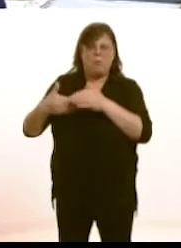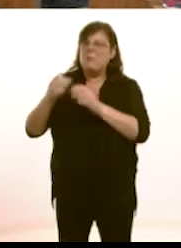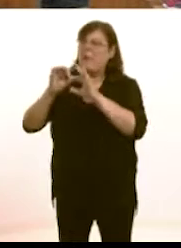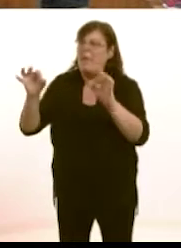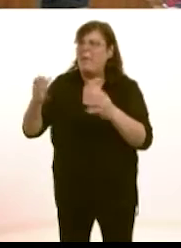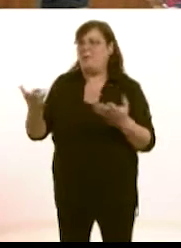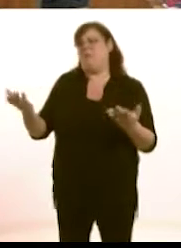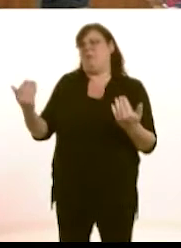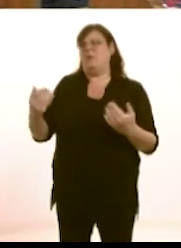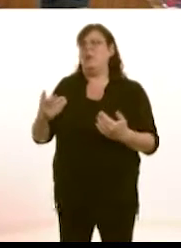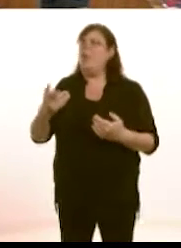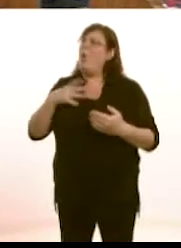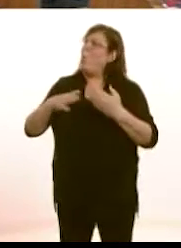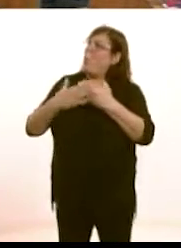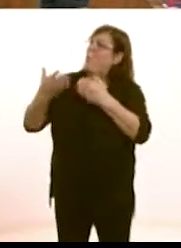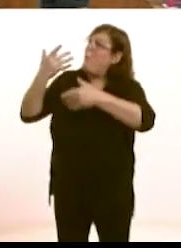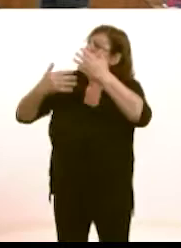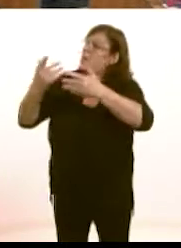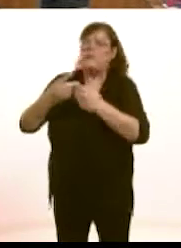Well, let me help you with some more figures.